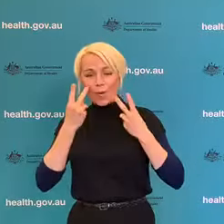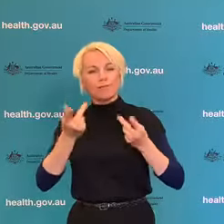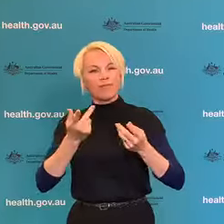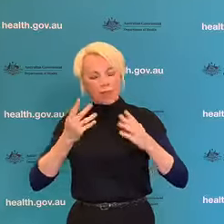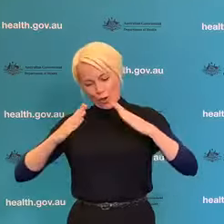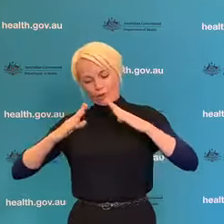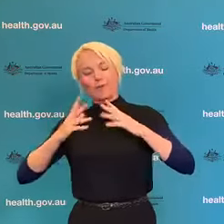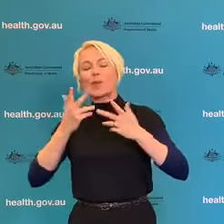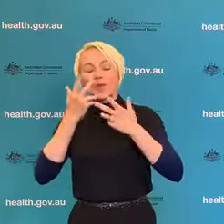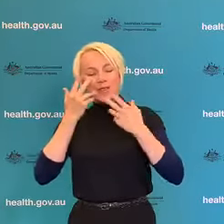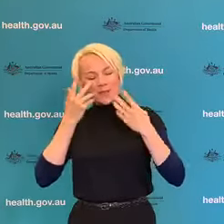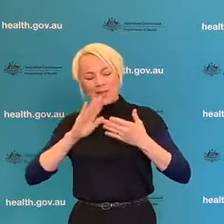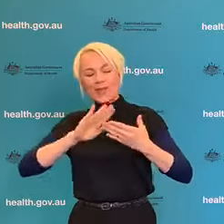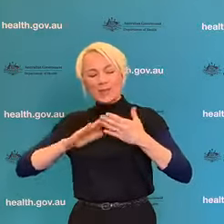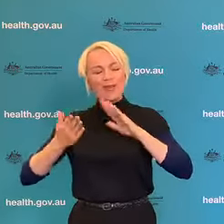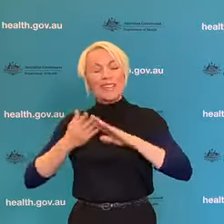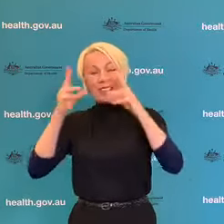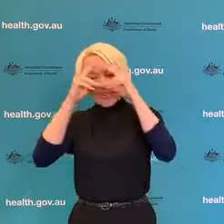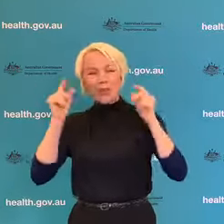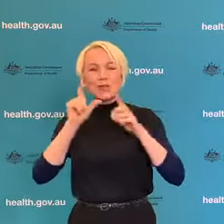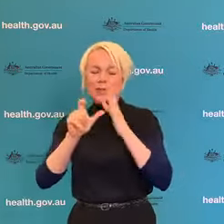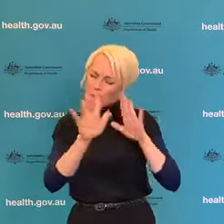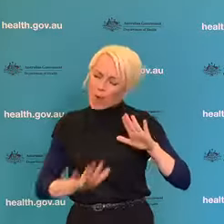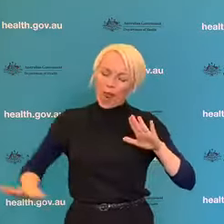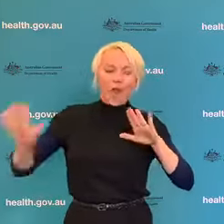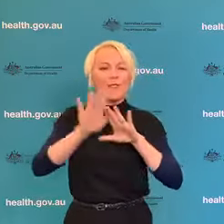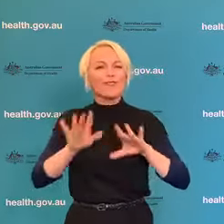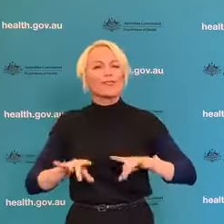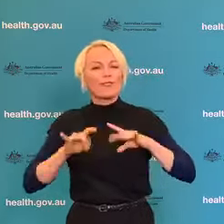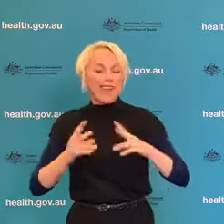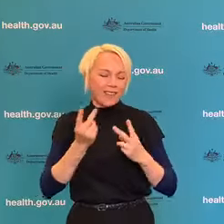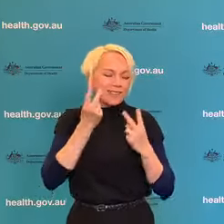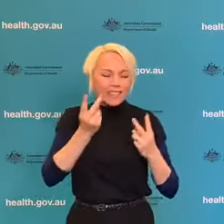Today is the start of Community Nursing Week where we recognise